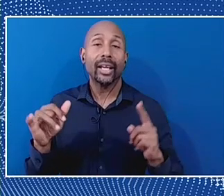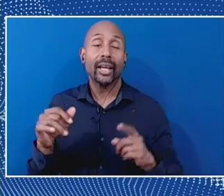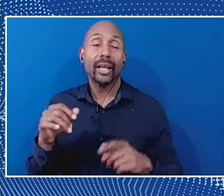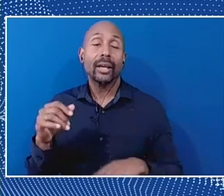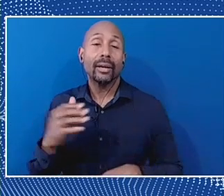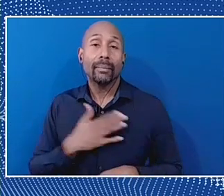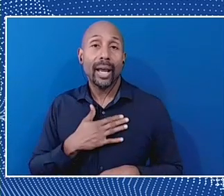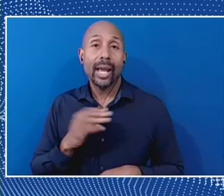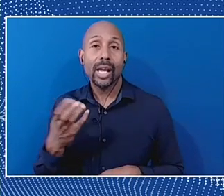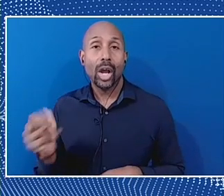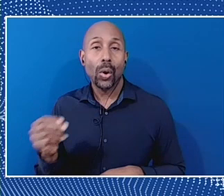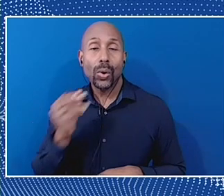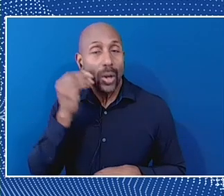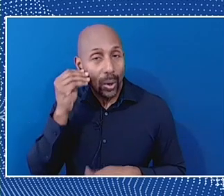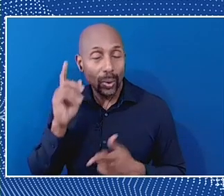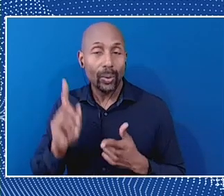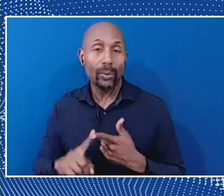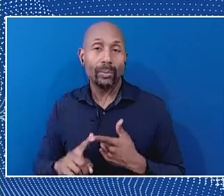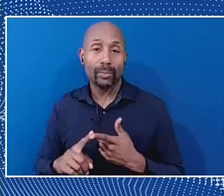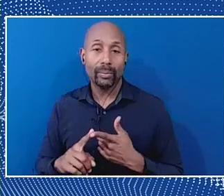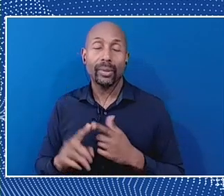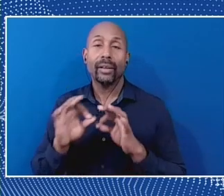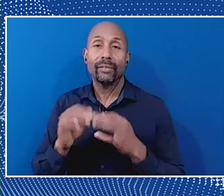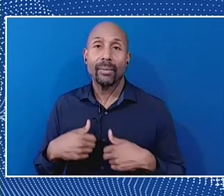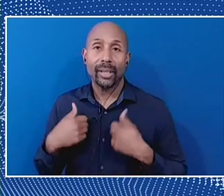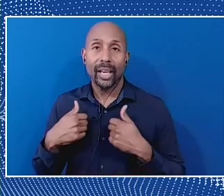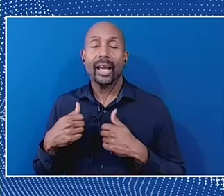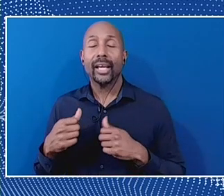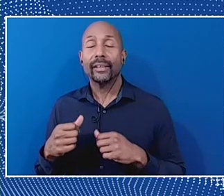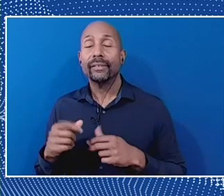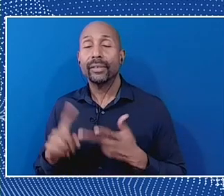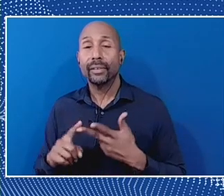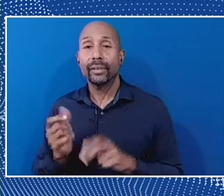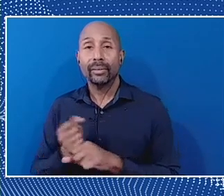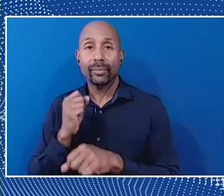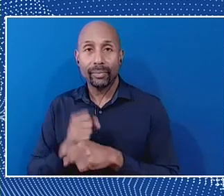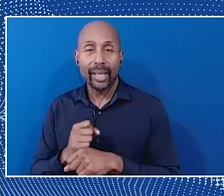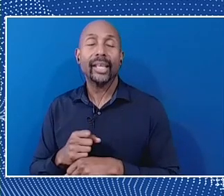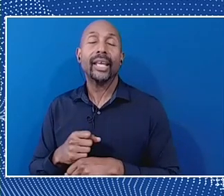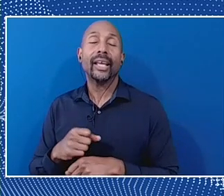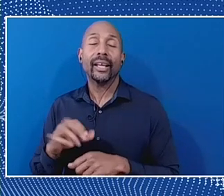generational wealth, often enjoyed by my- often enjoyed by my white counterparts.